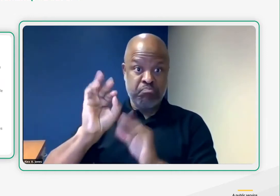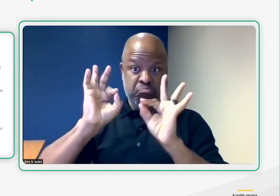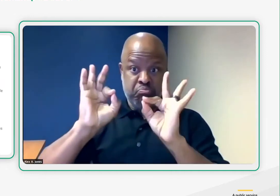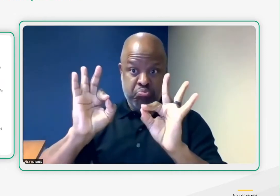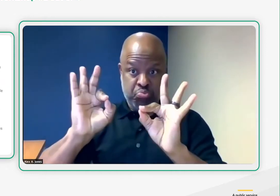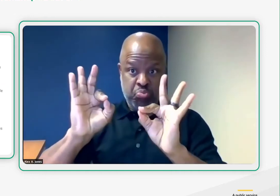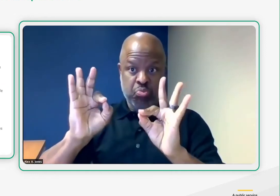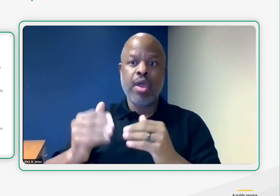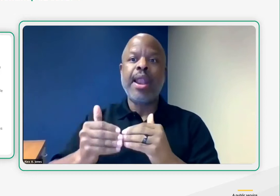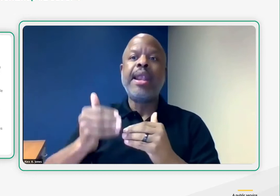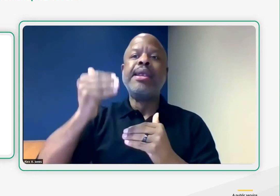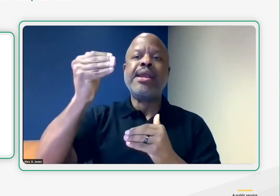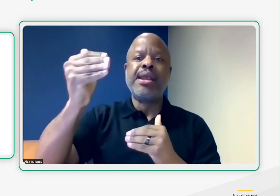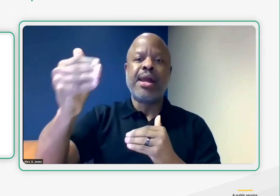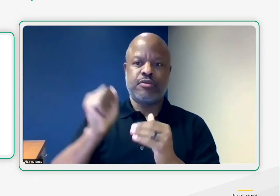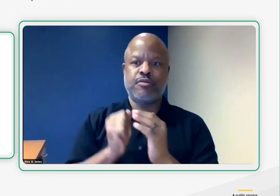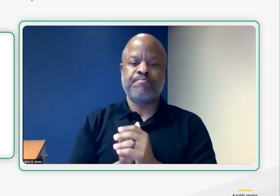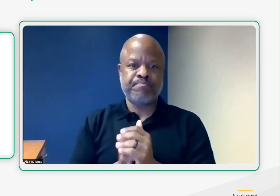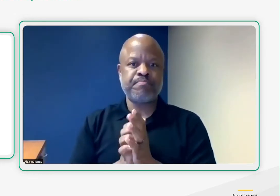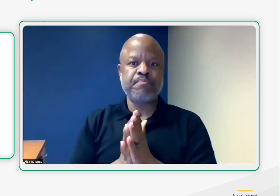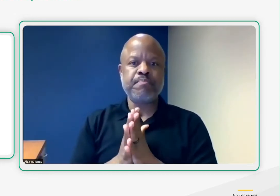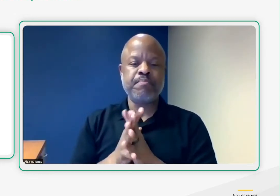That's a little bit of the house rules here.